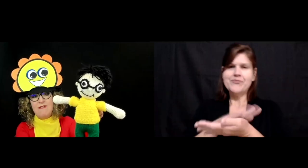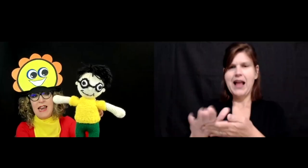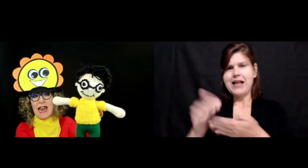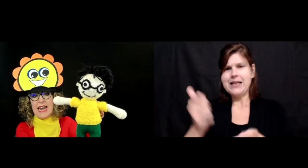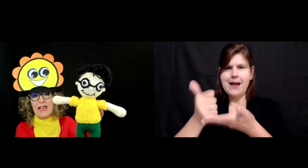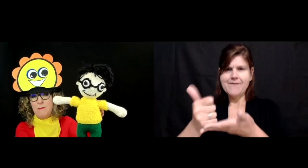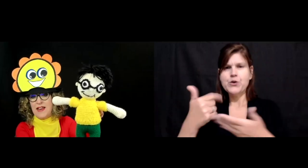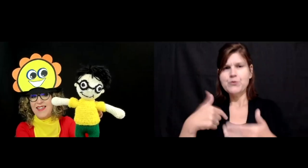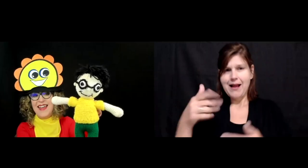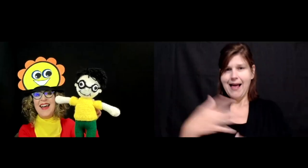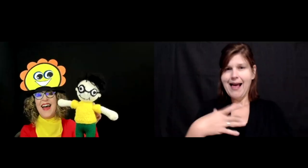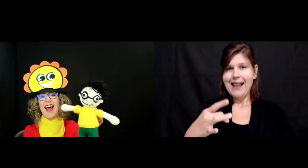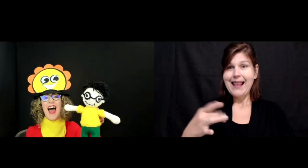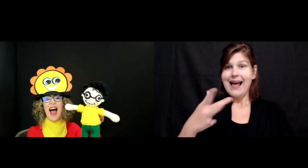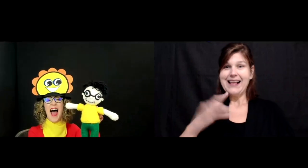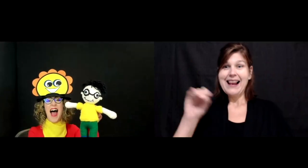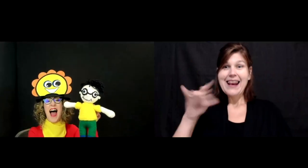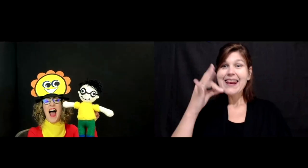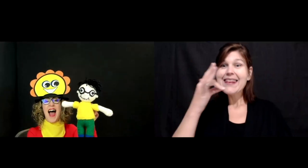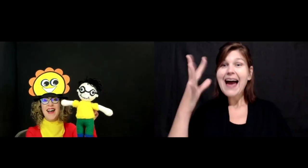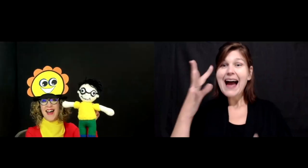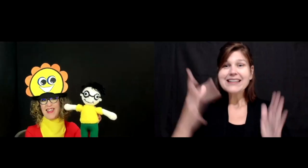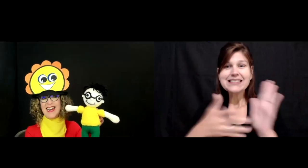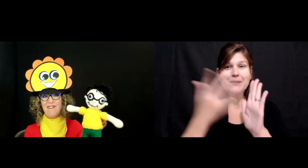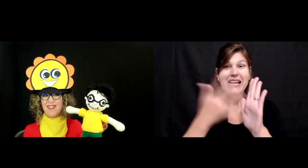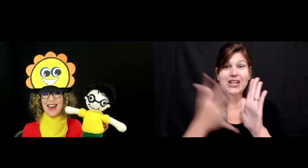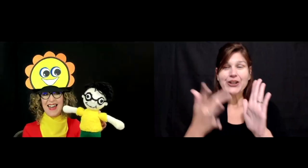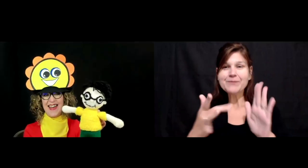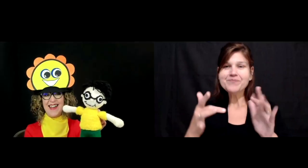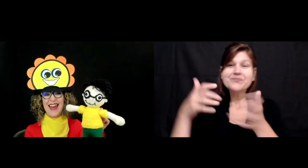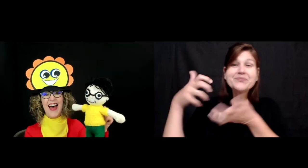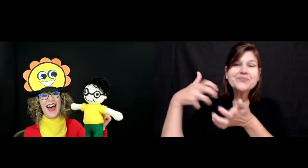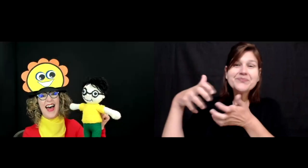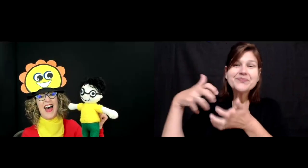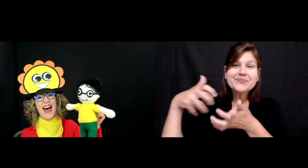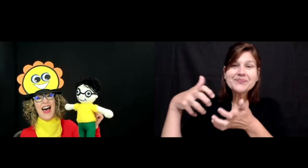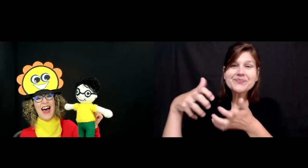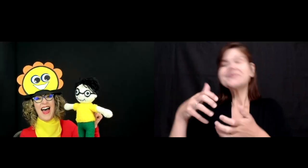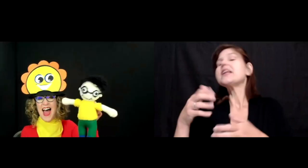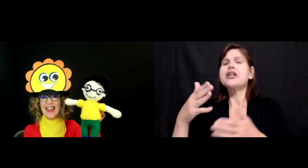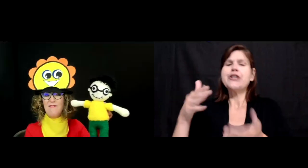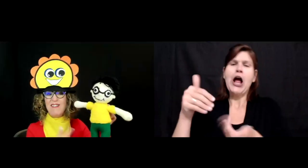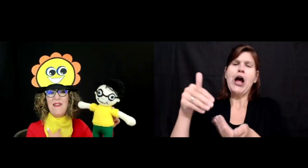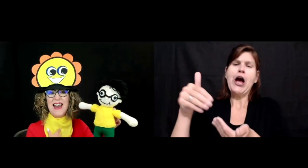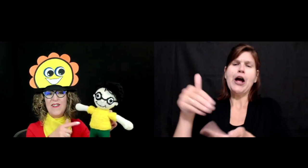I really like light spinners. And he laughs like that. And that makes me laugh.